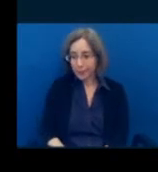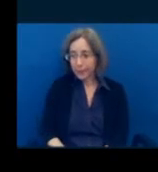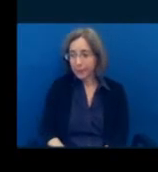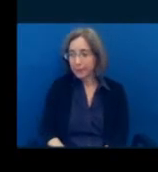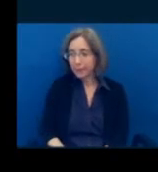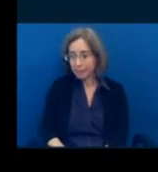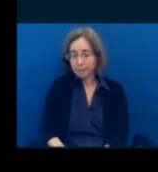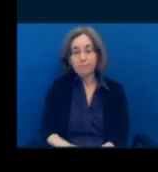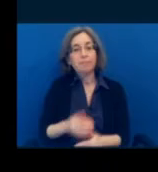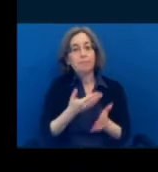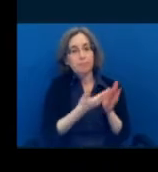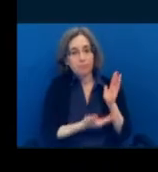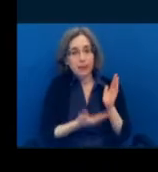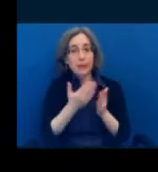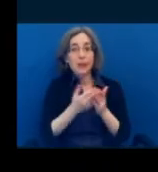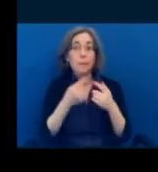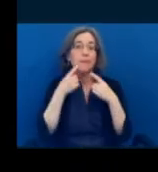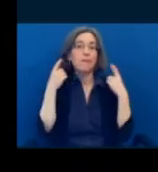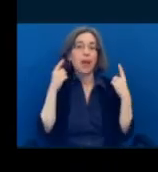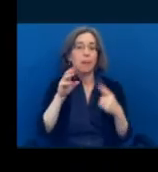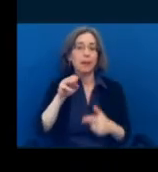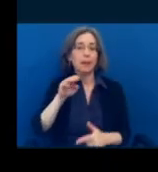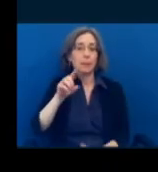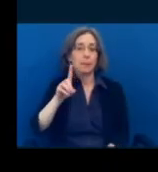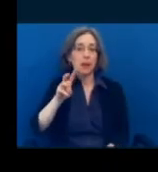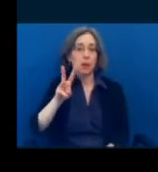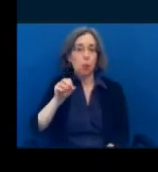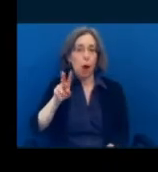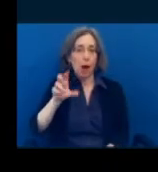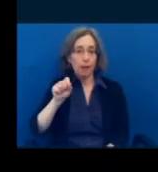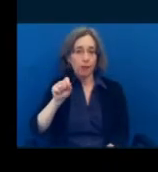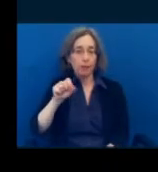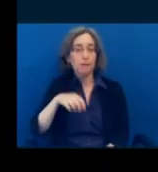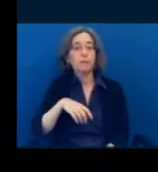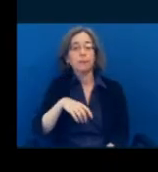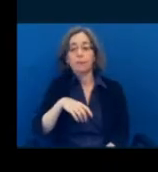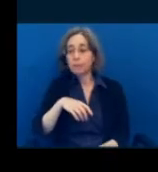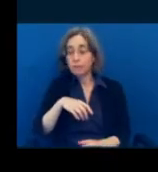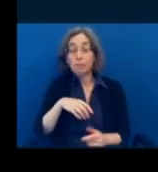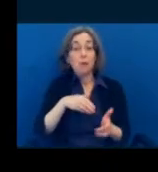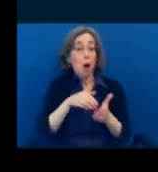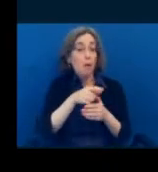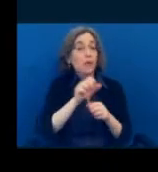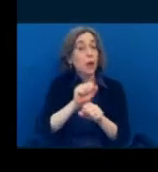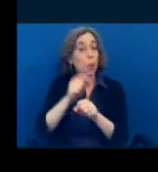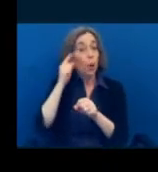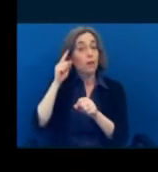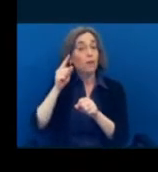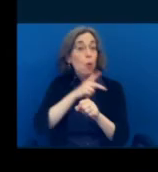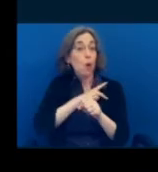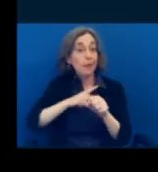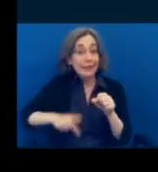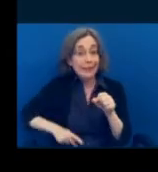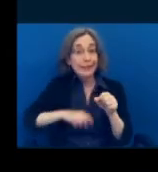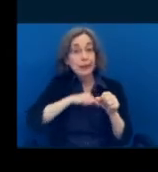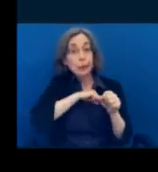LEANING UP TO THAT PERIOD, THEY OFTEN SERVED AS MIDWIVES THEY